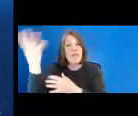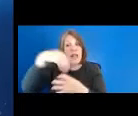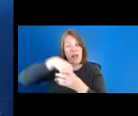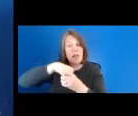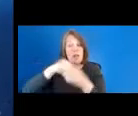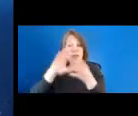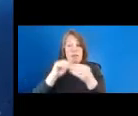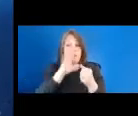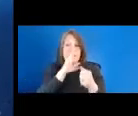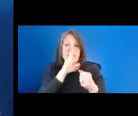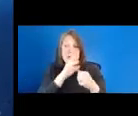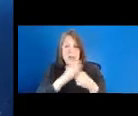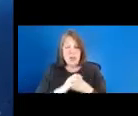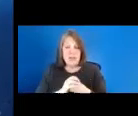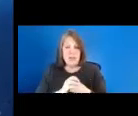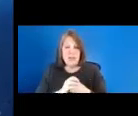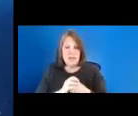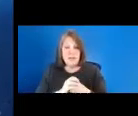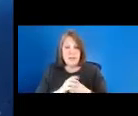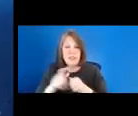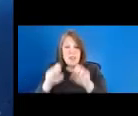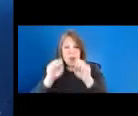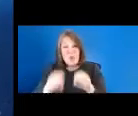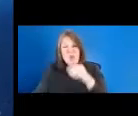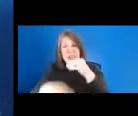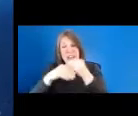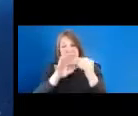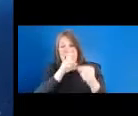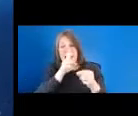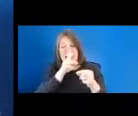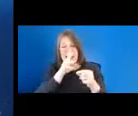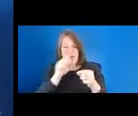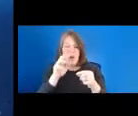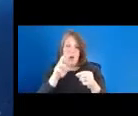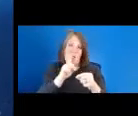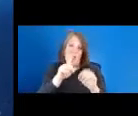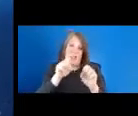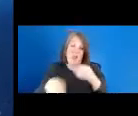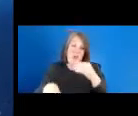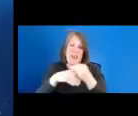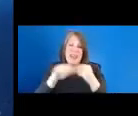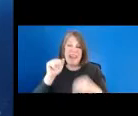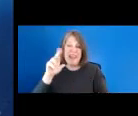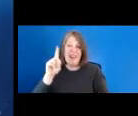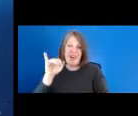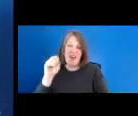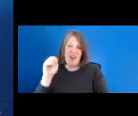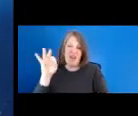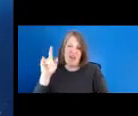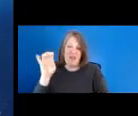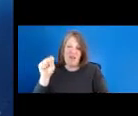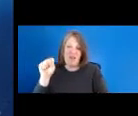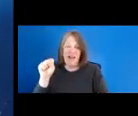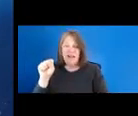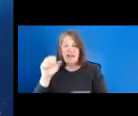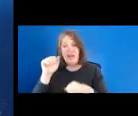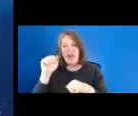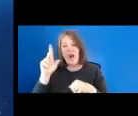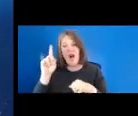down here. 16:34:06 So you can add narration or you can add audio files, because an audio file can also be an interview.